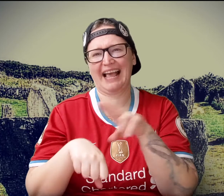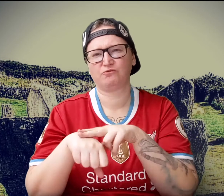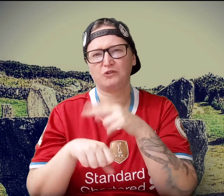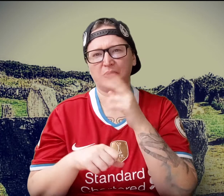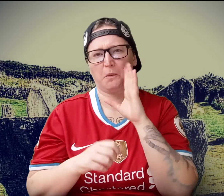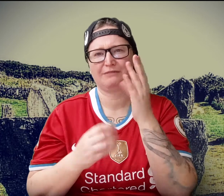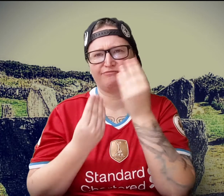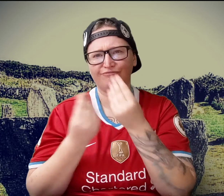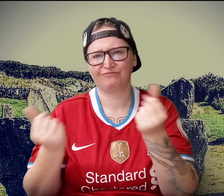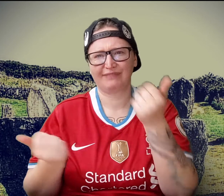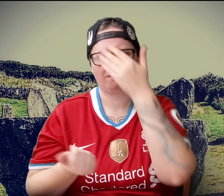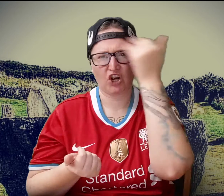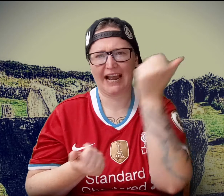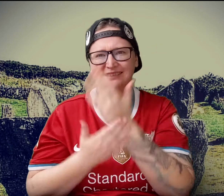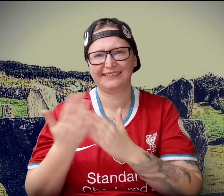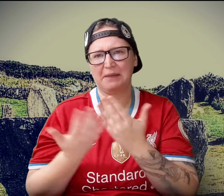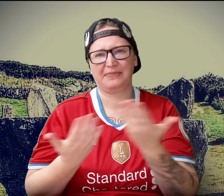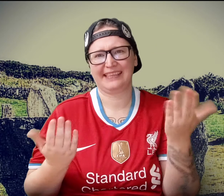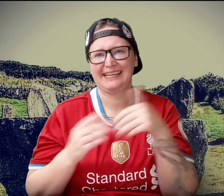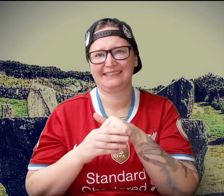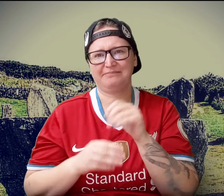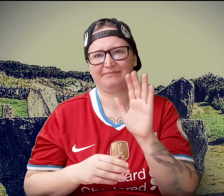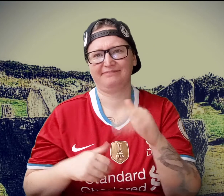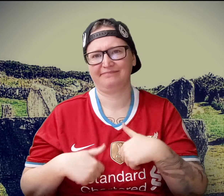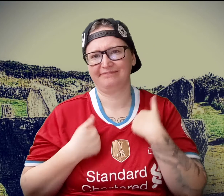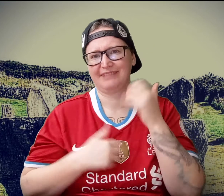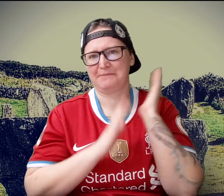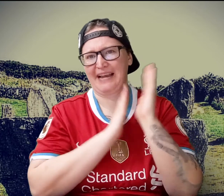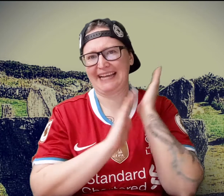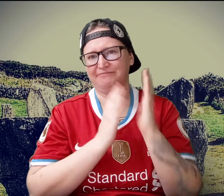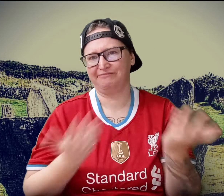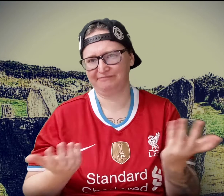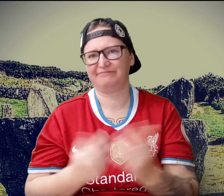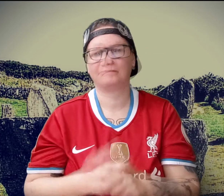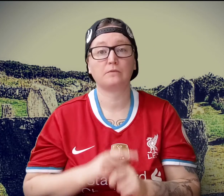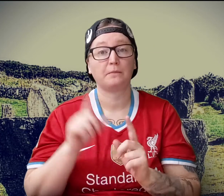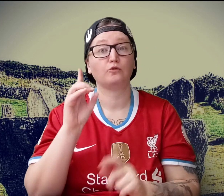long time so just naturally you're going to forget things over time that happened in their past life